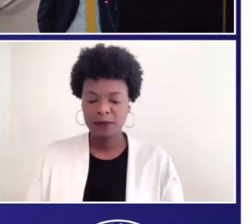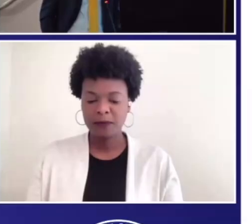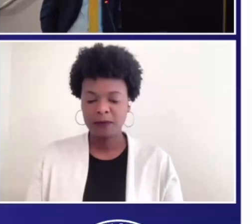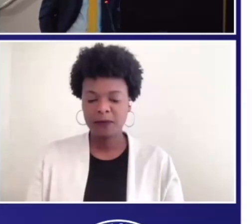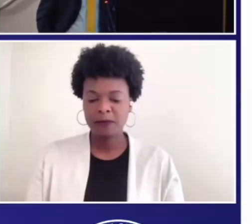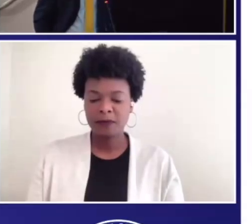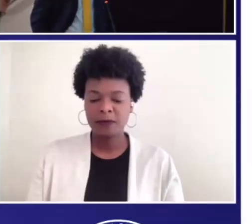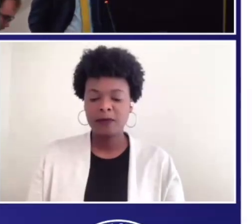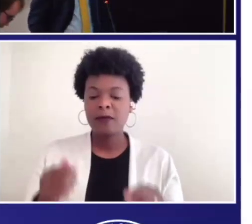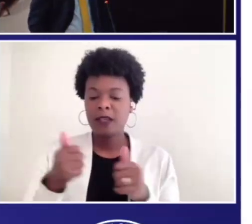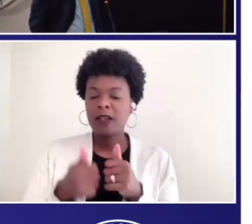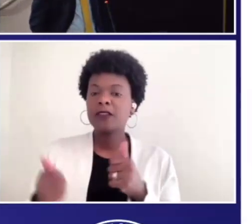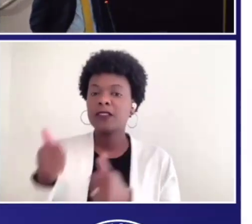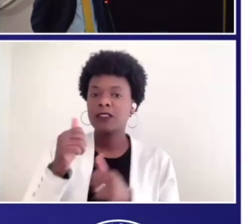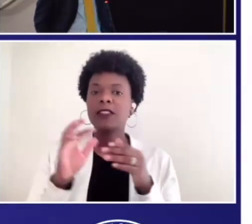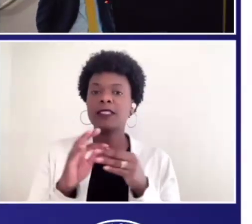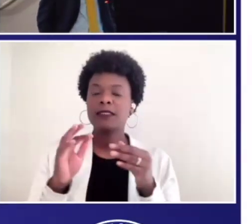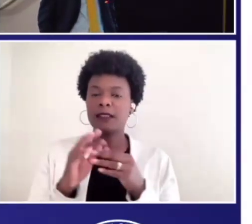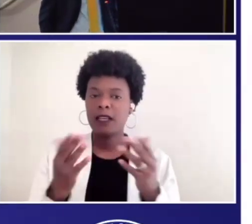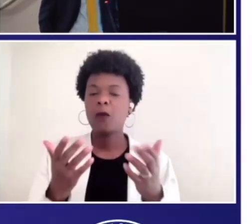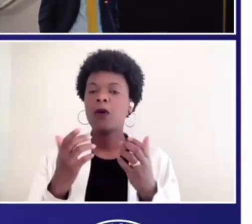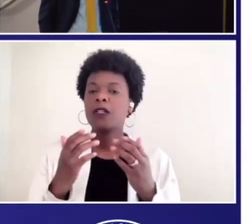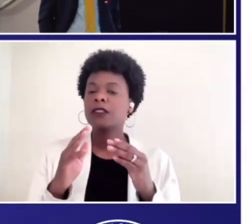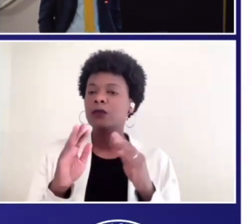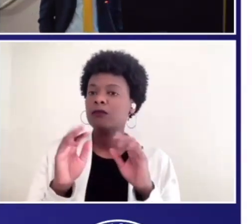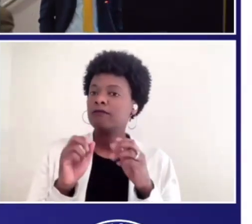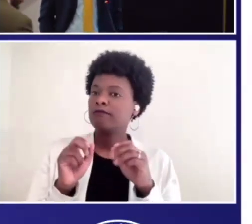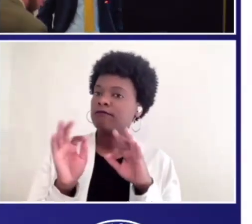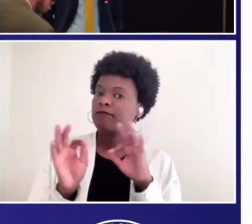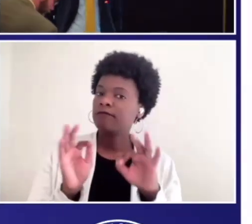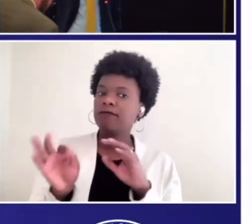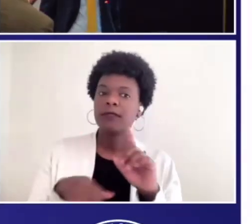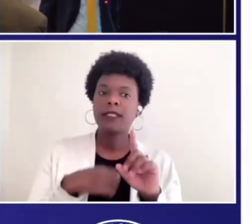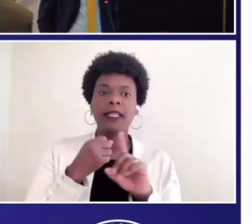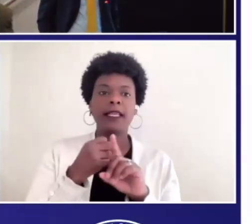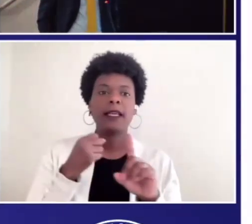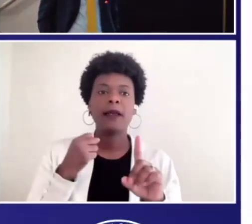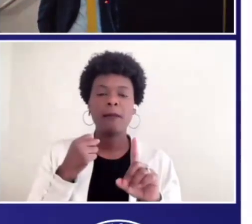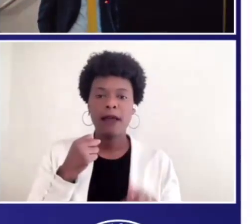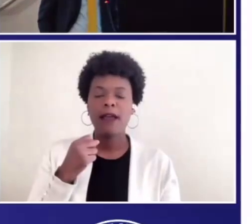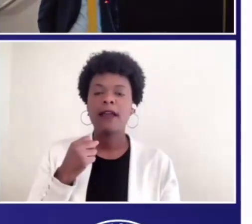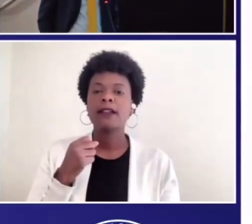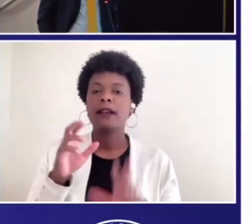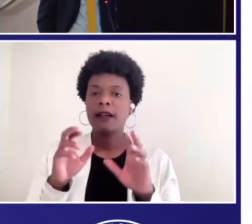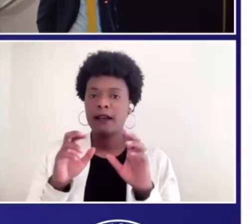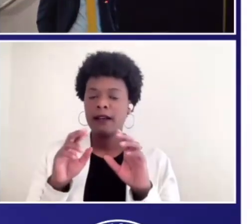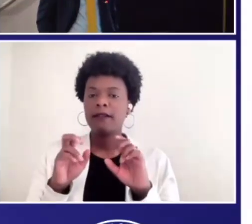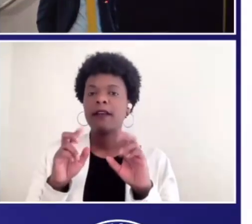As the Undersecretary stated, we wanted to take an opportunity to discuss what the impact of the, of the Department's proposed definition